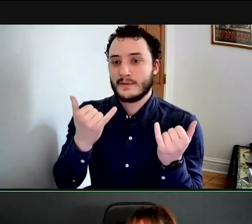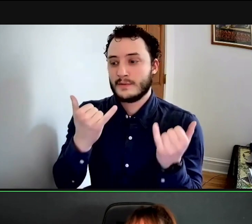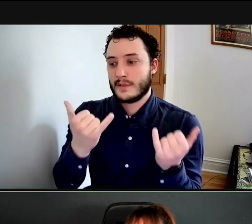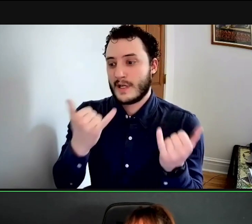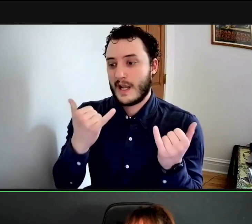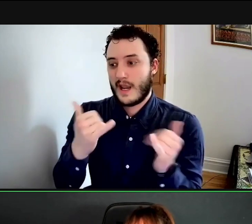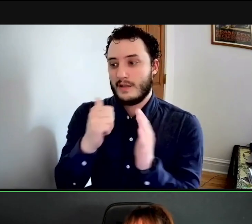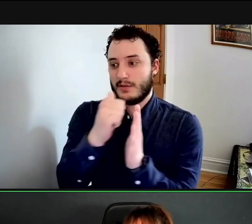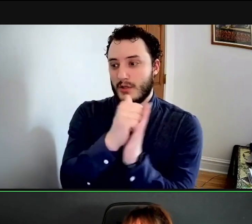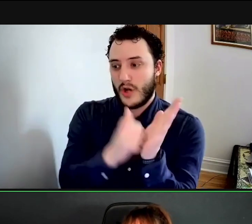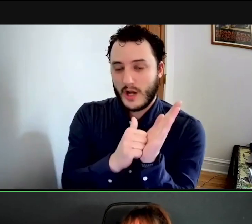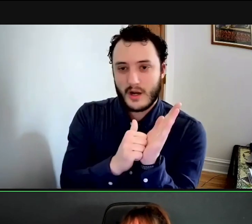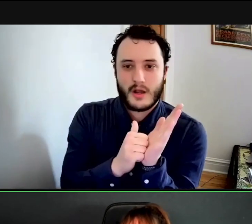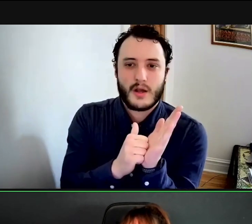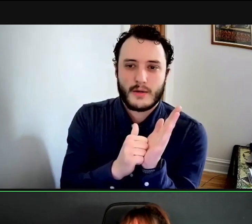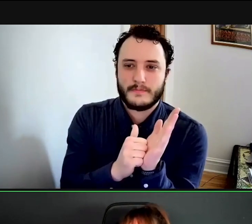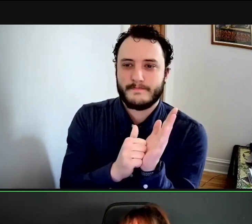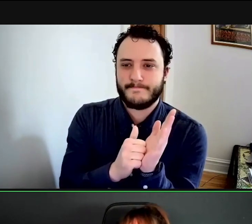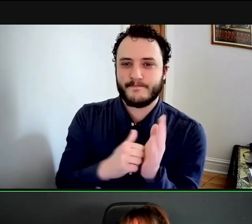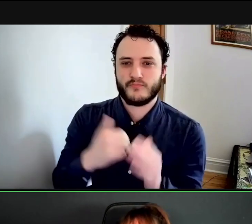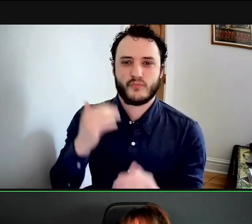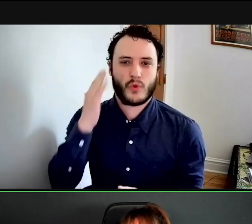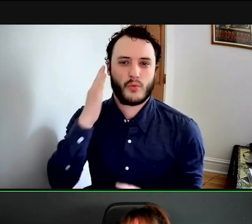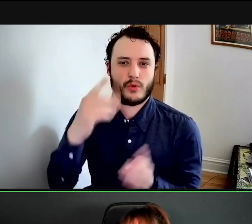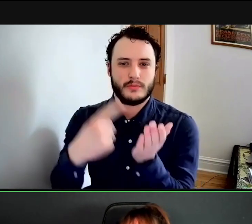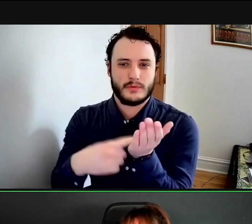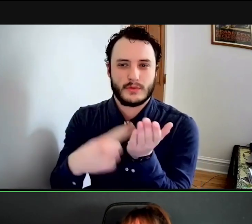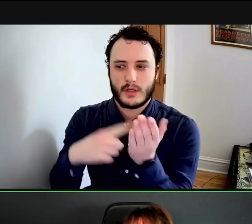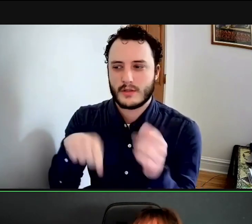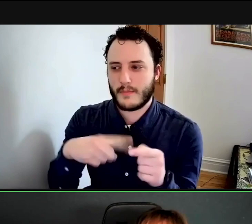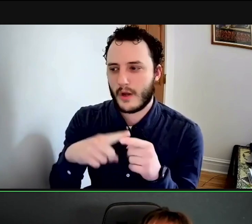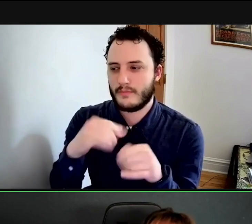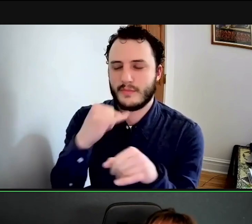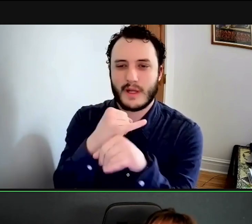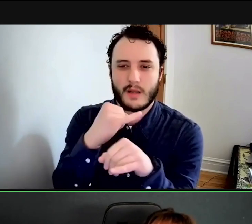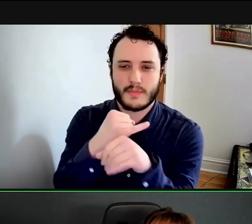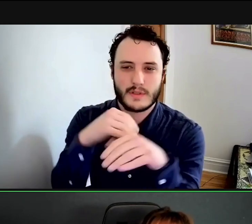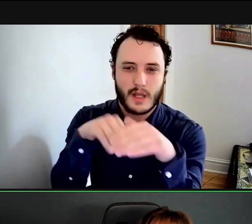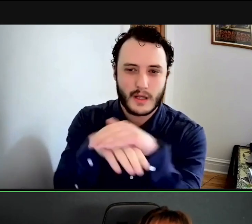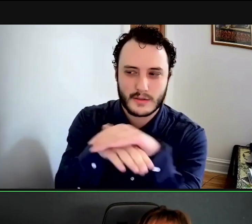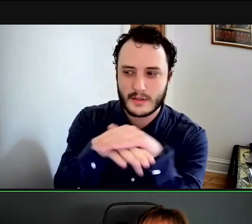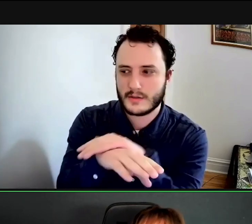for your attendance today. Next here, we see the agenda.